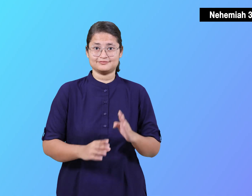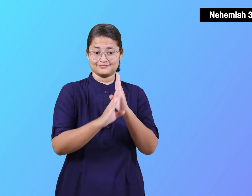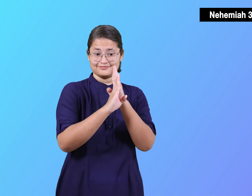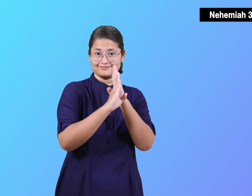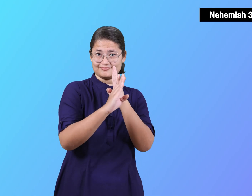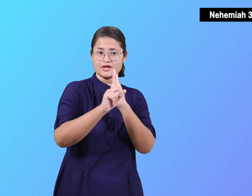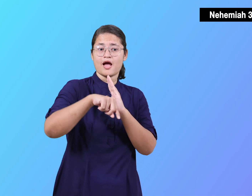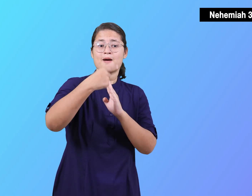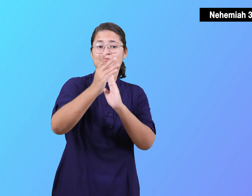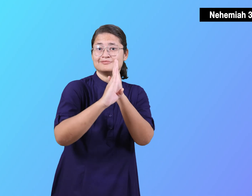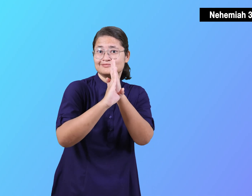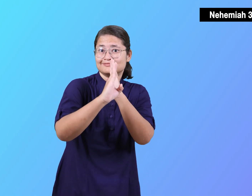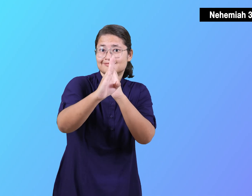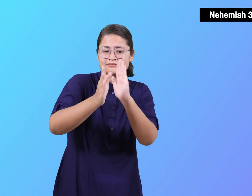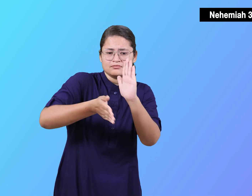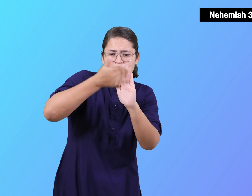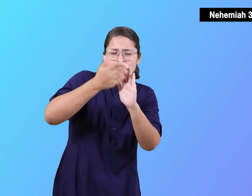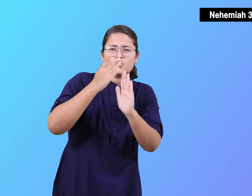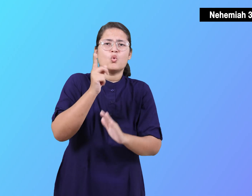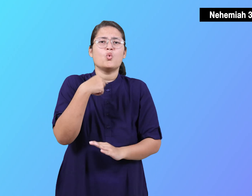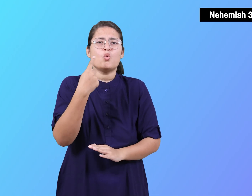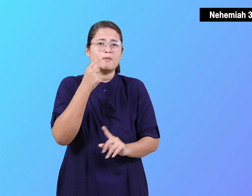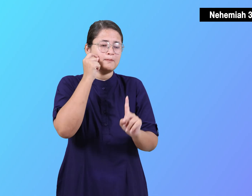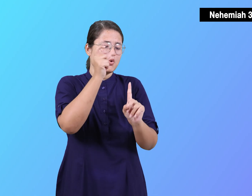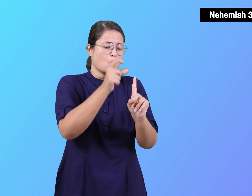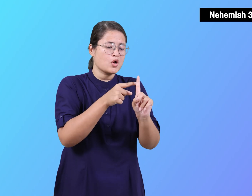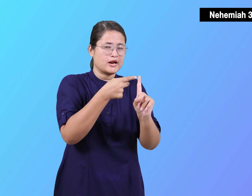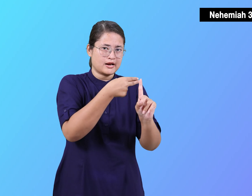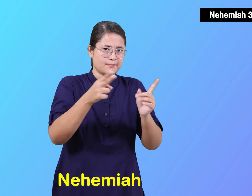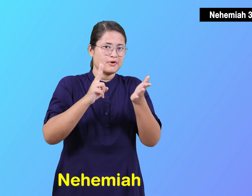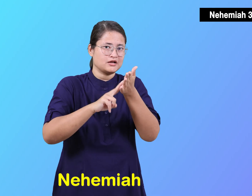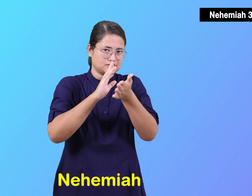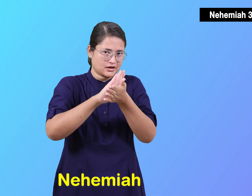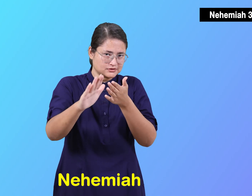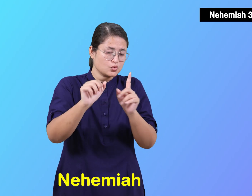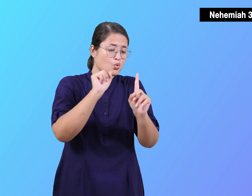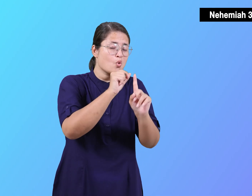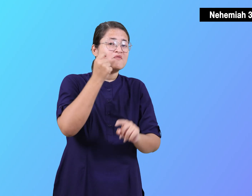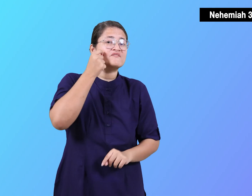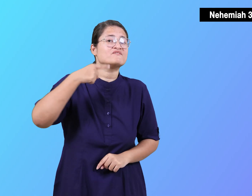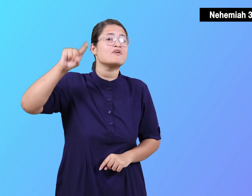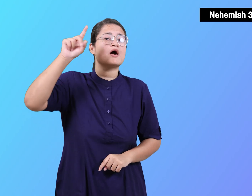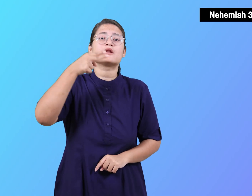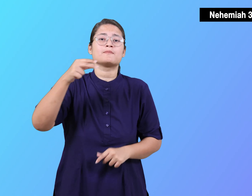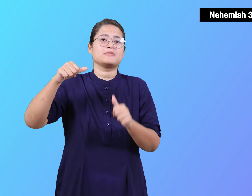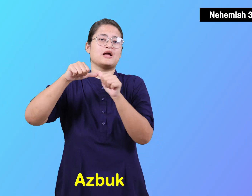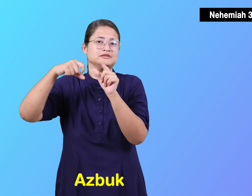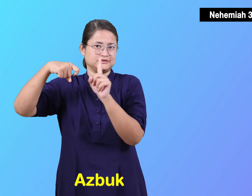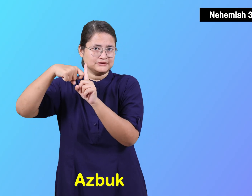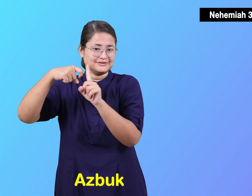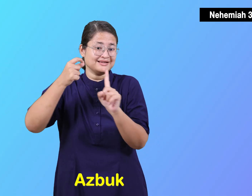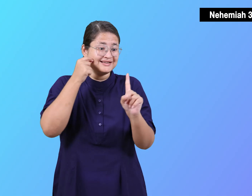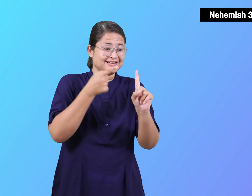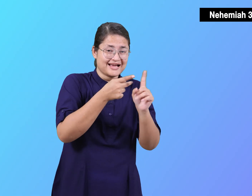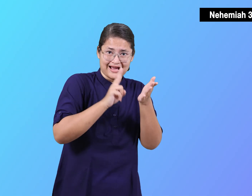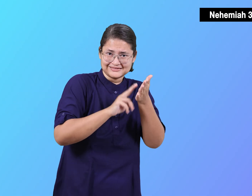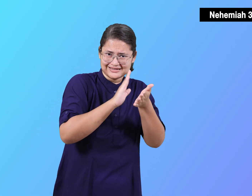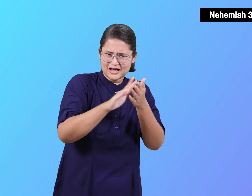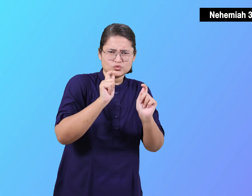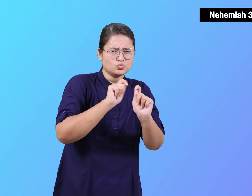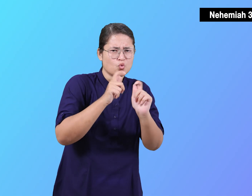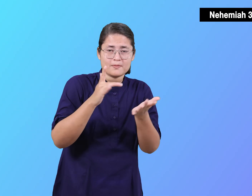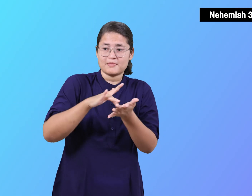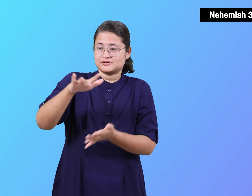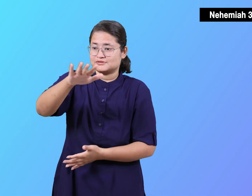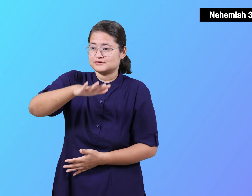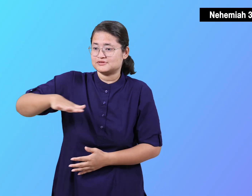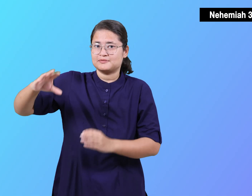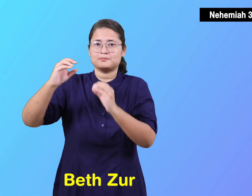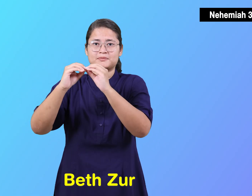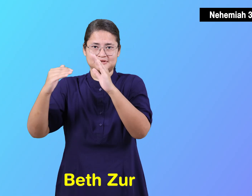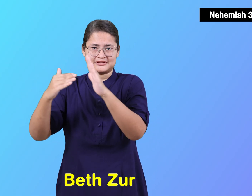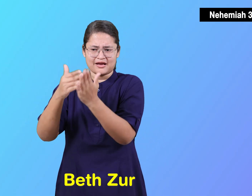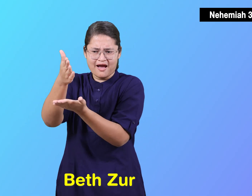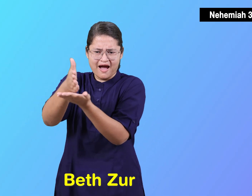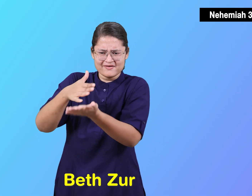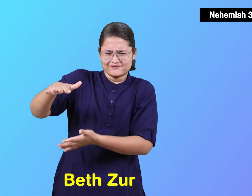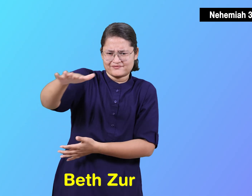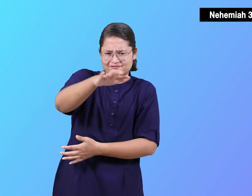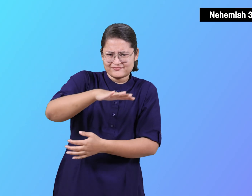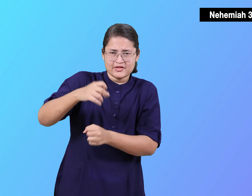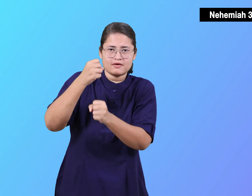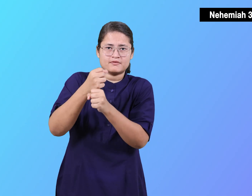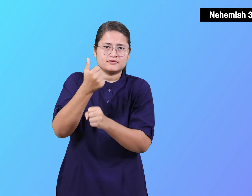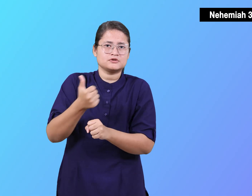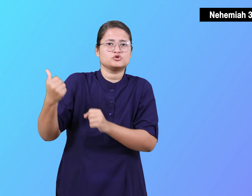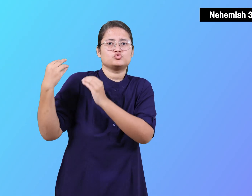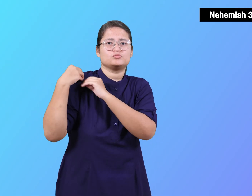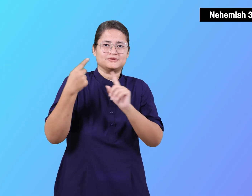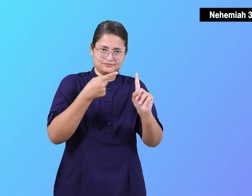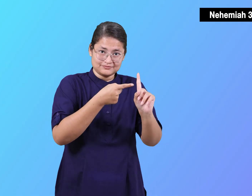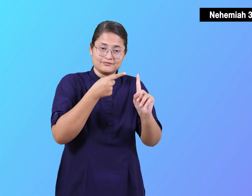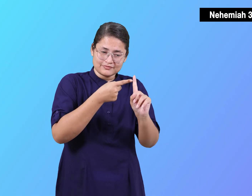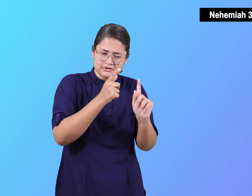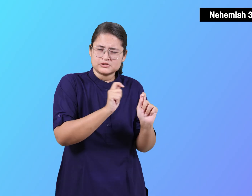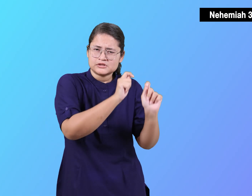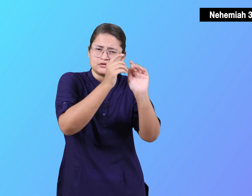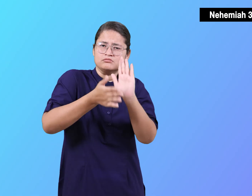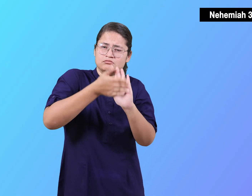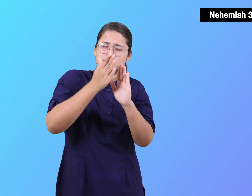Nehemiah son of Azbuk repaired the next section. This Nehemiah was the governor of half the district of Beth Zur.